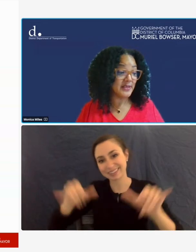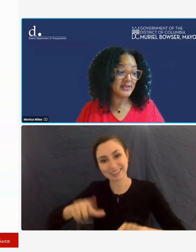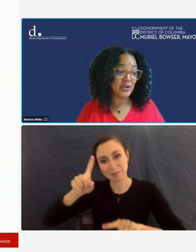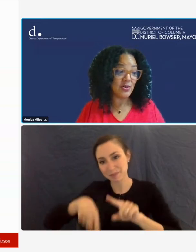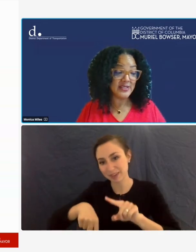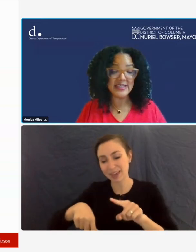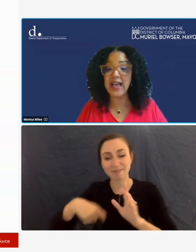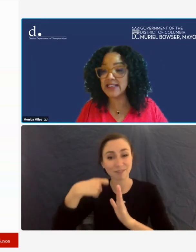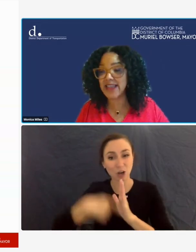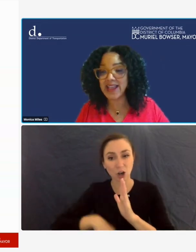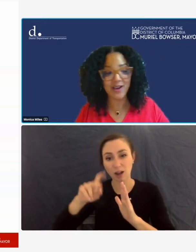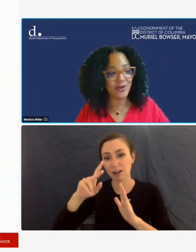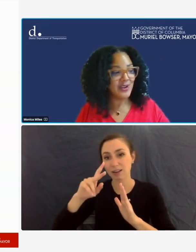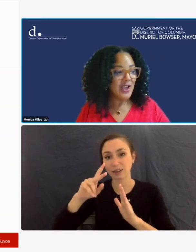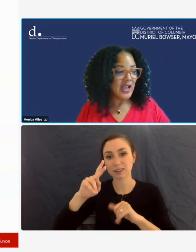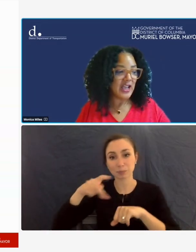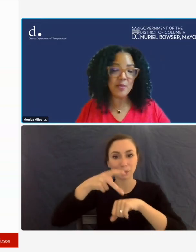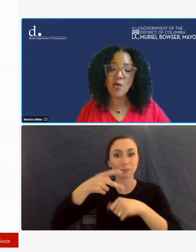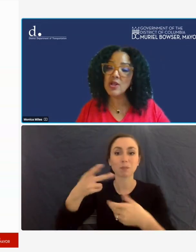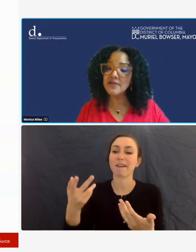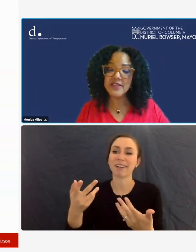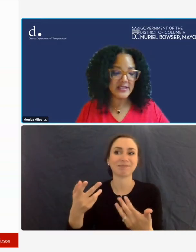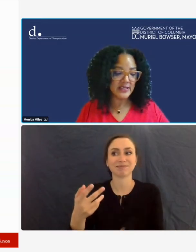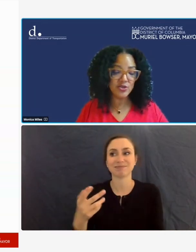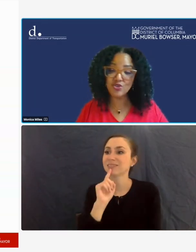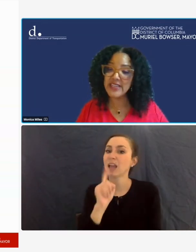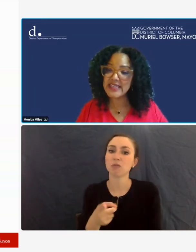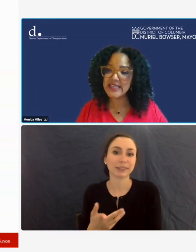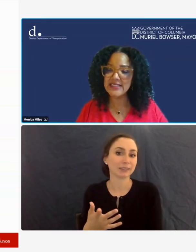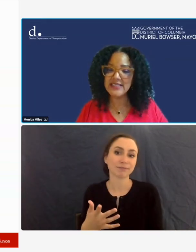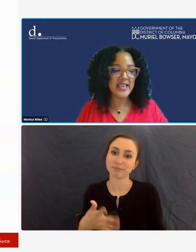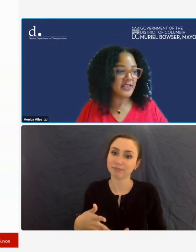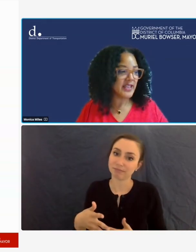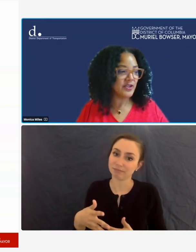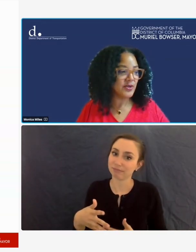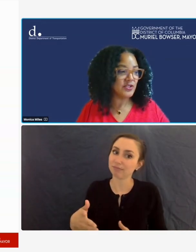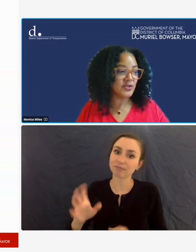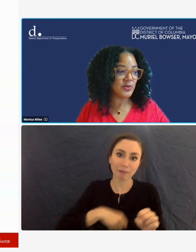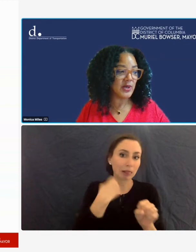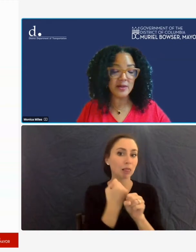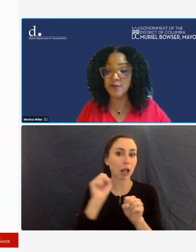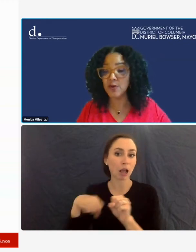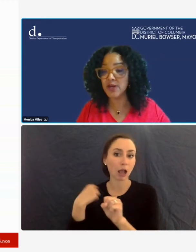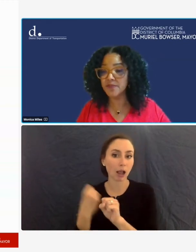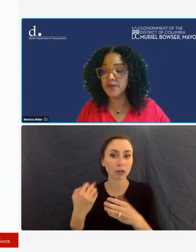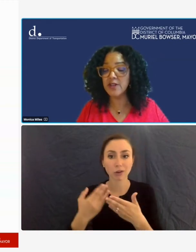totally tied down um all of these little tricky things that that you can do for you know they're